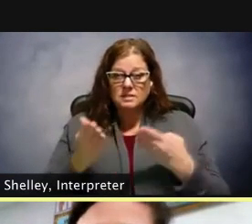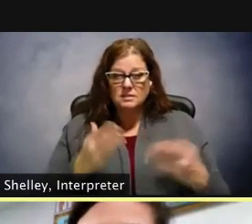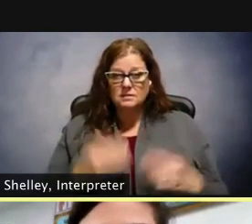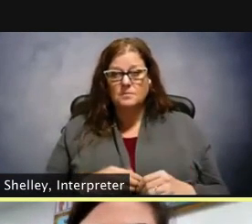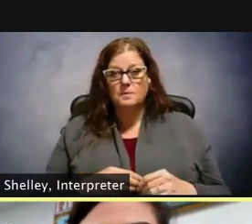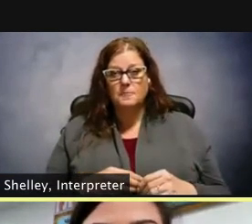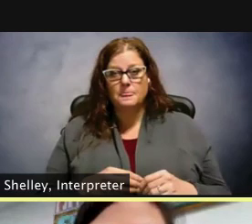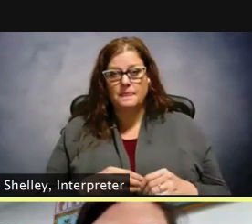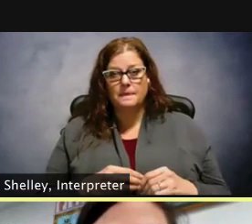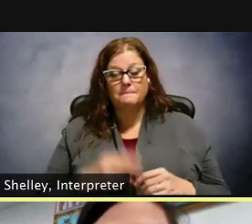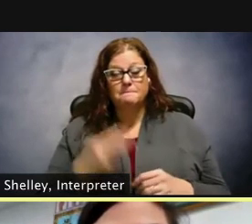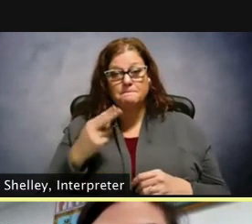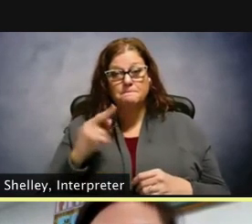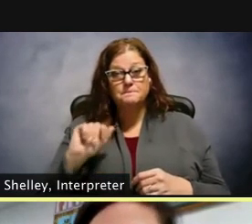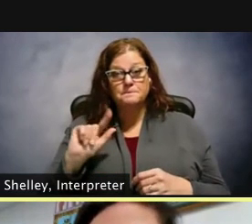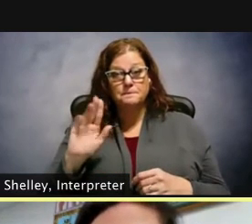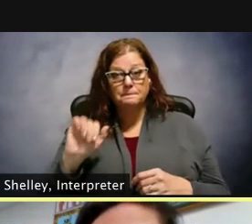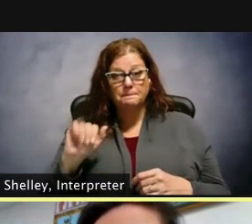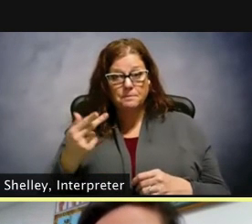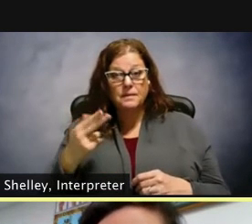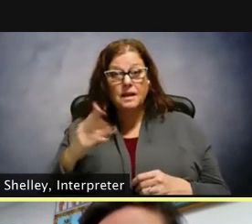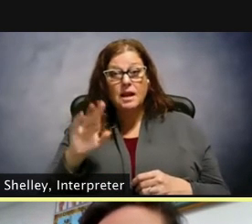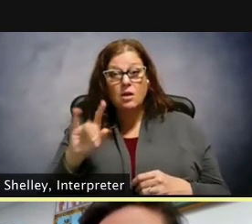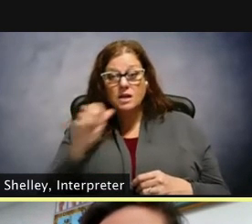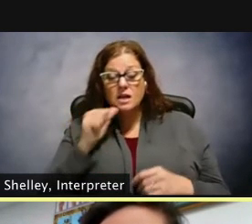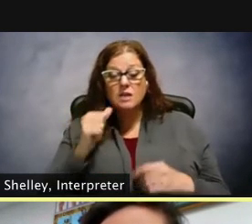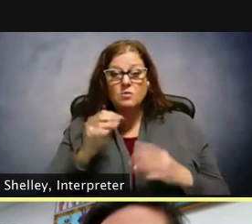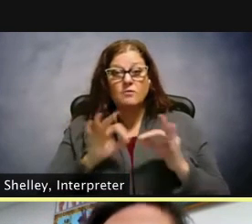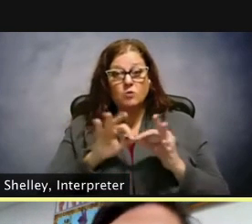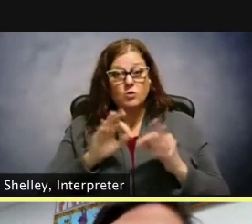In Hillsborough county we really do have a critical mass here. We have anywhere between